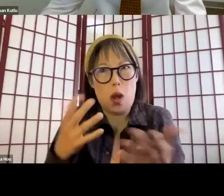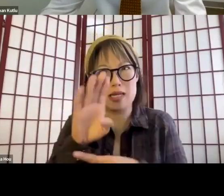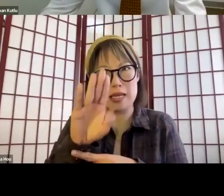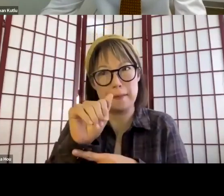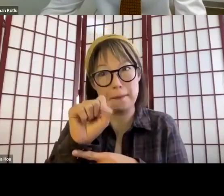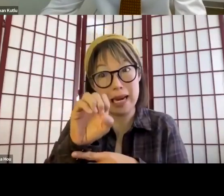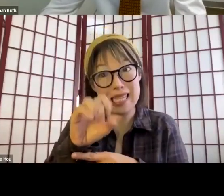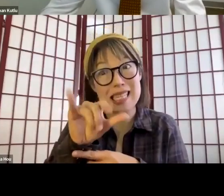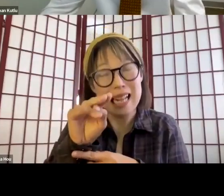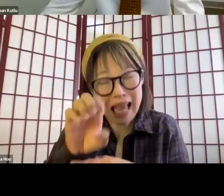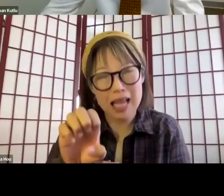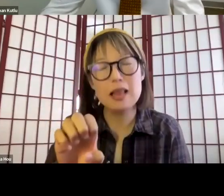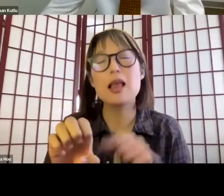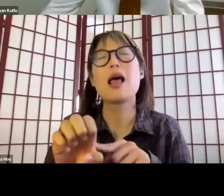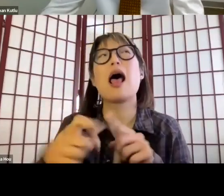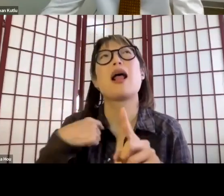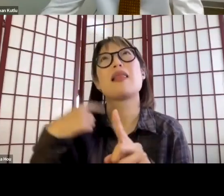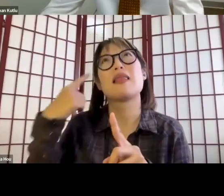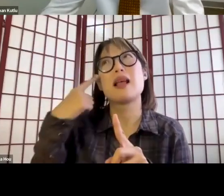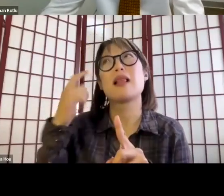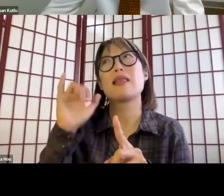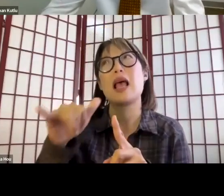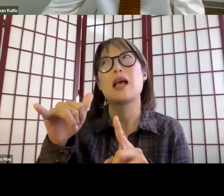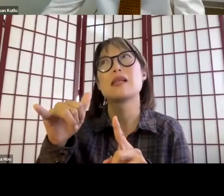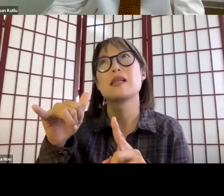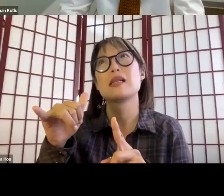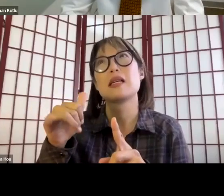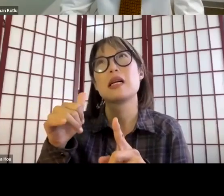or can we just have a baseline?" and I think